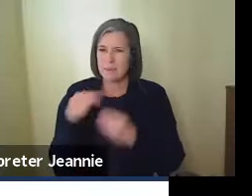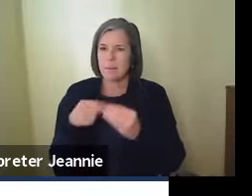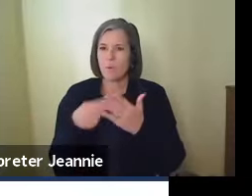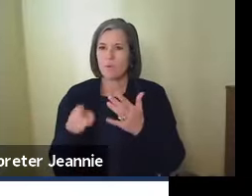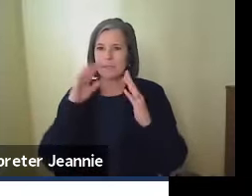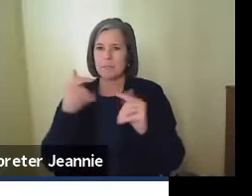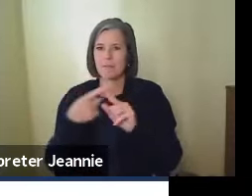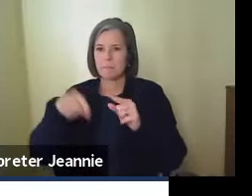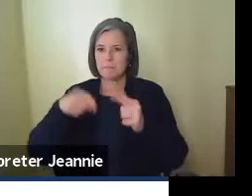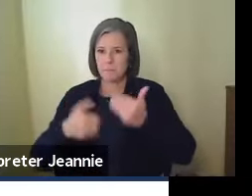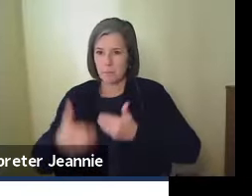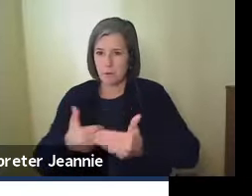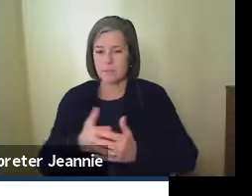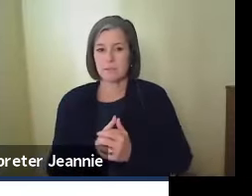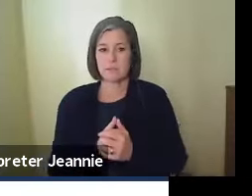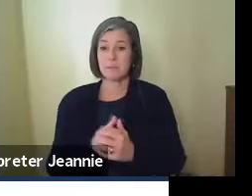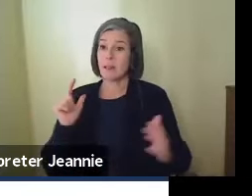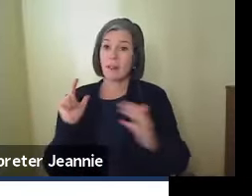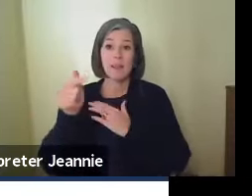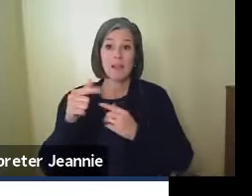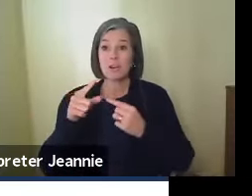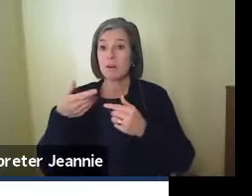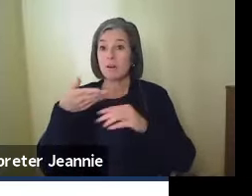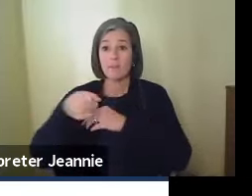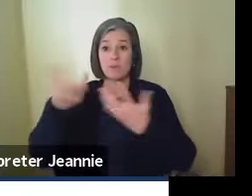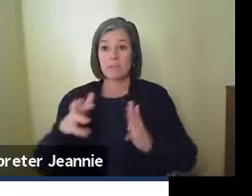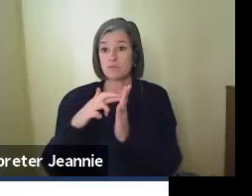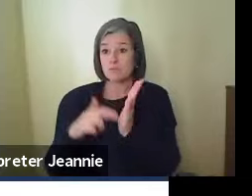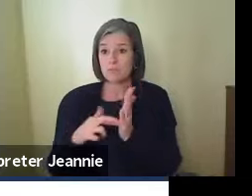At some point after you registered you will be notified that you can come